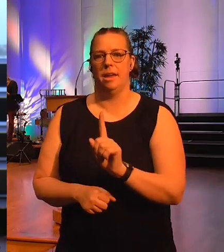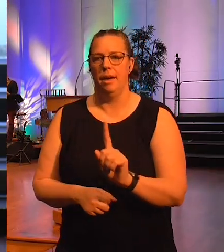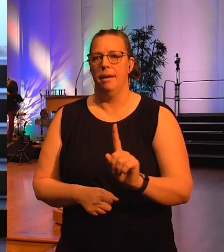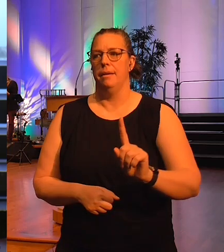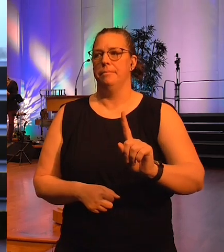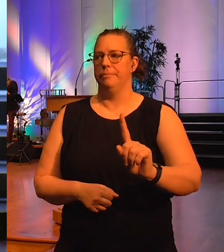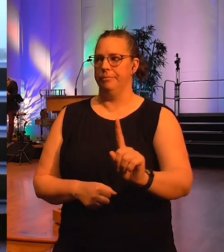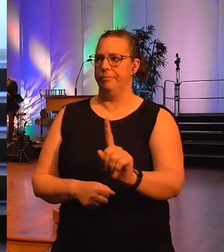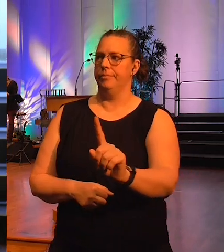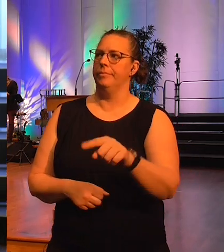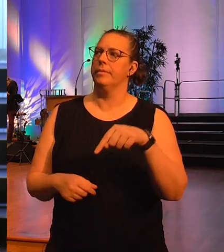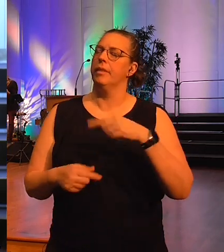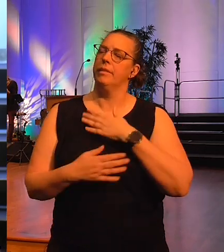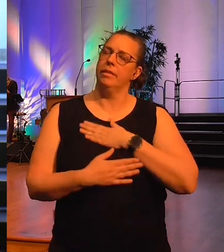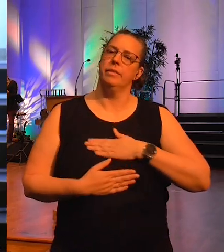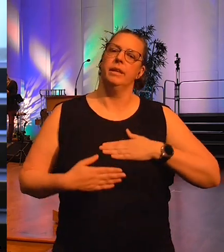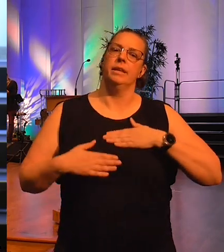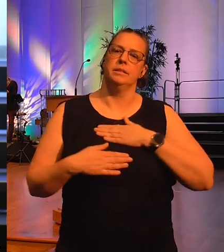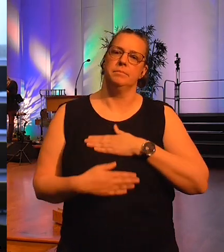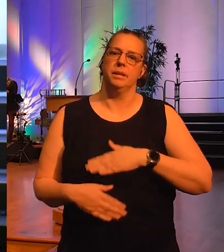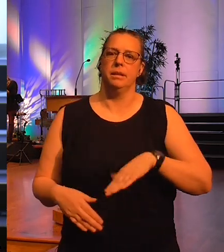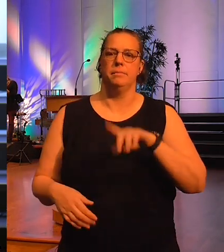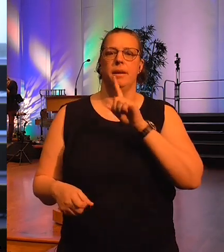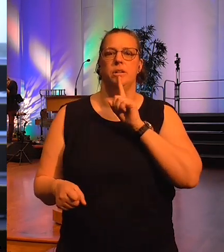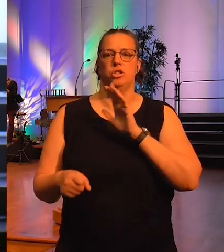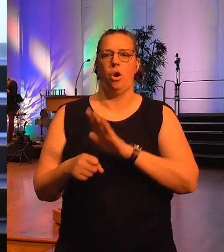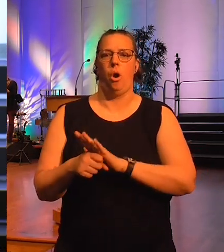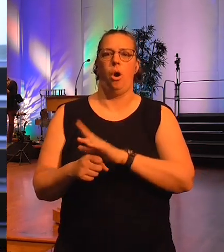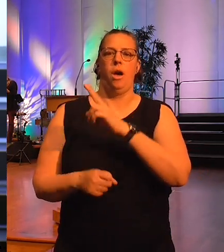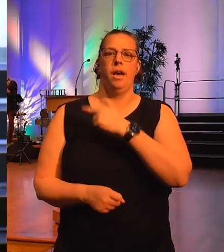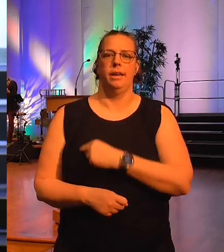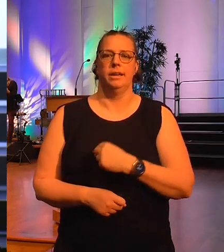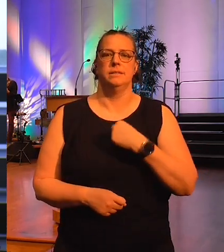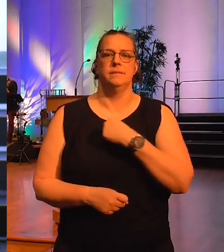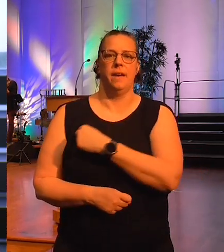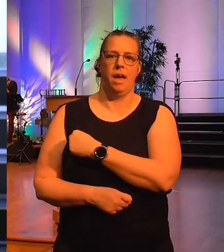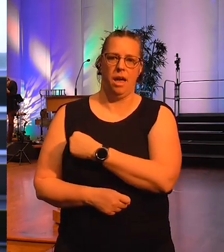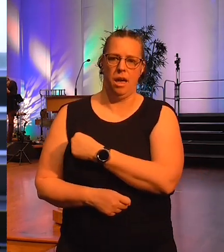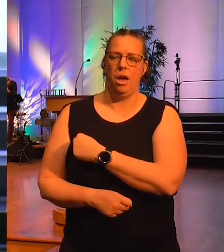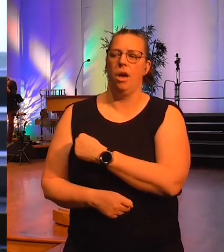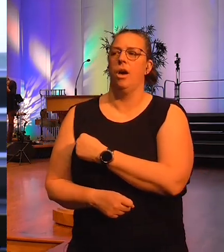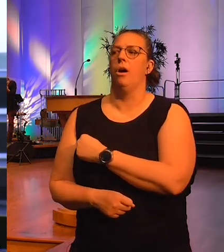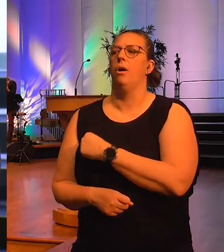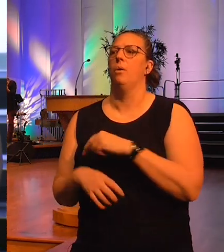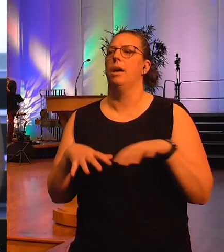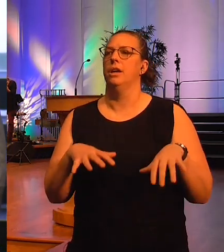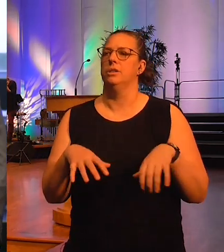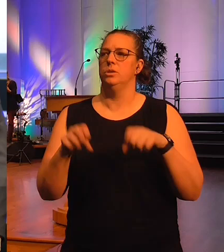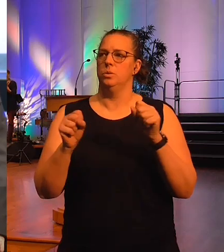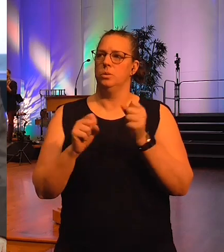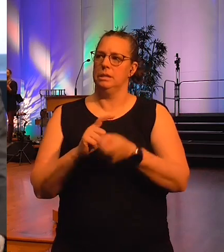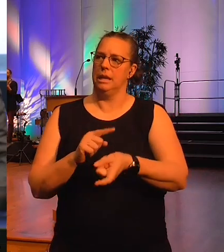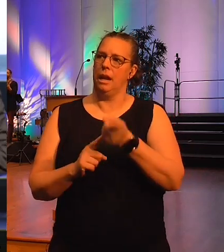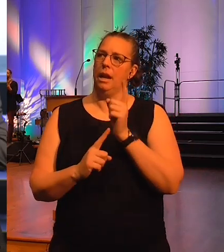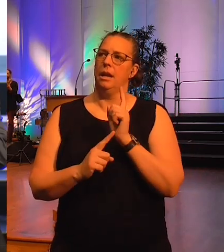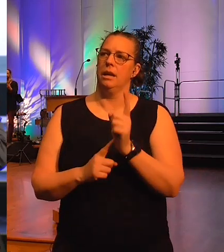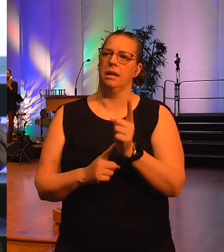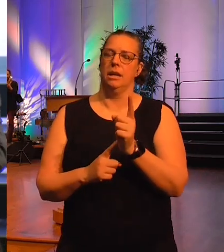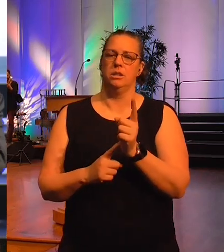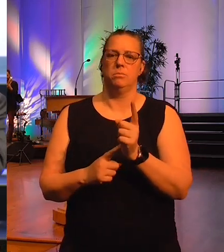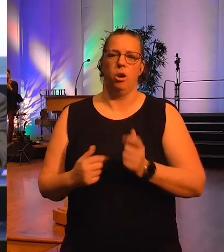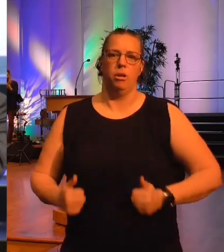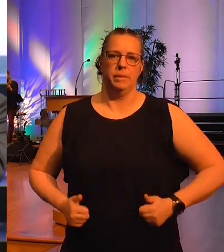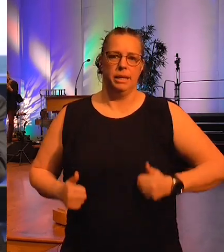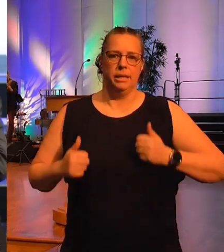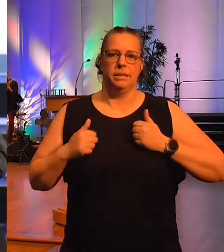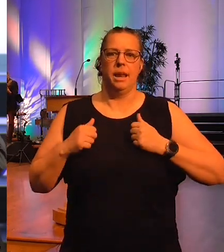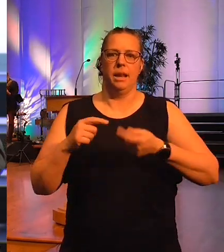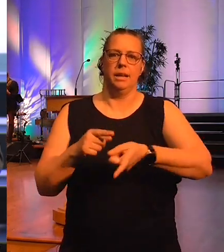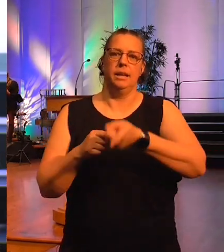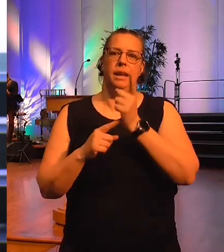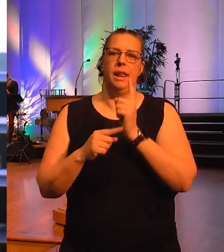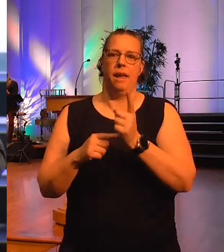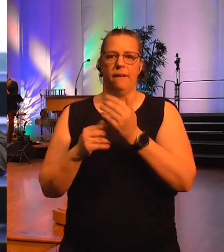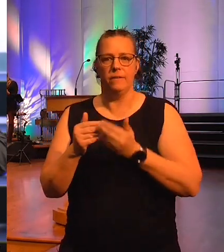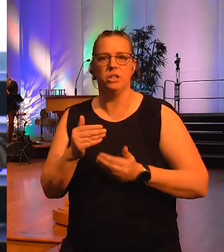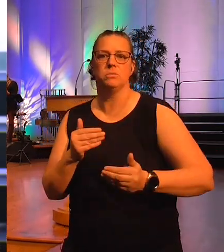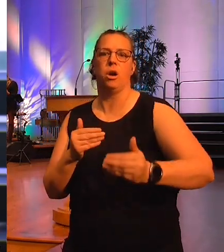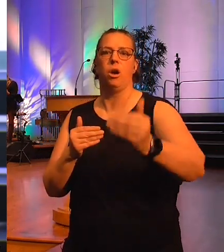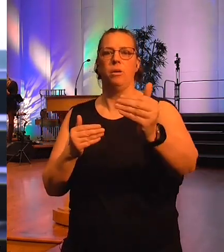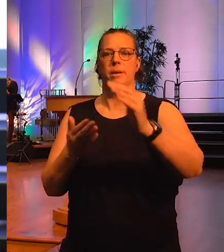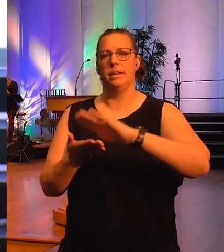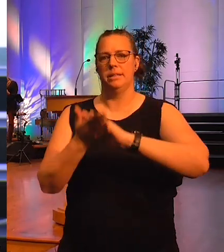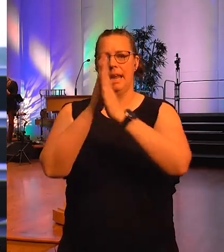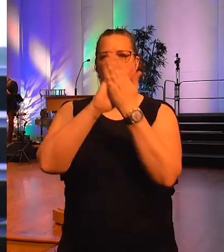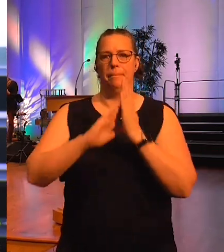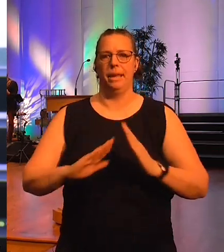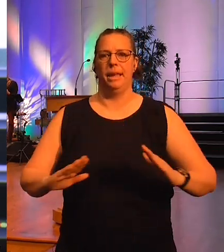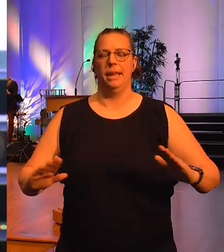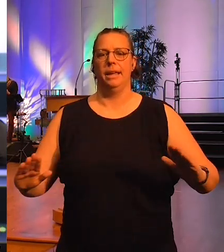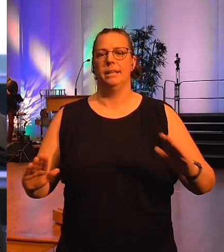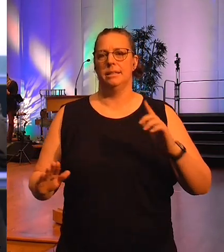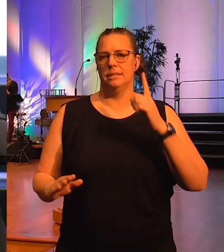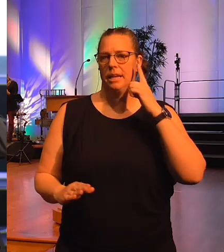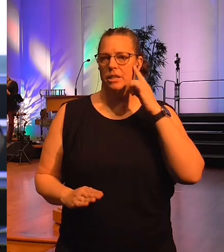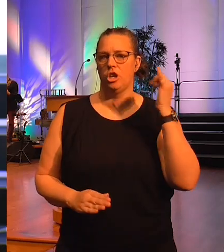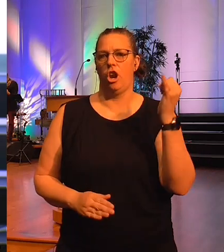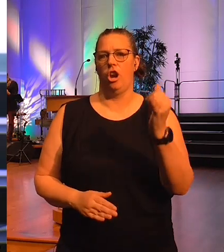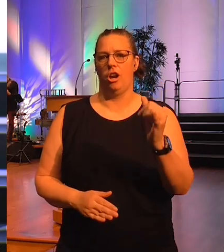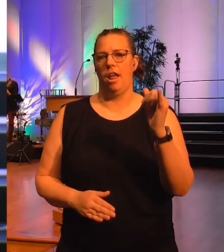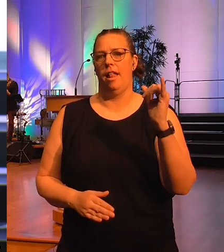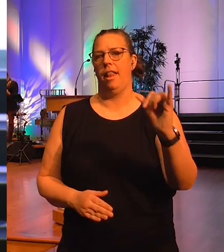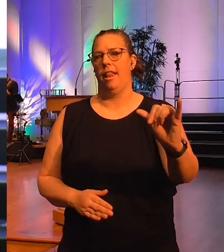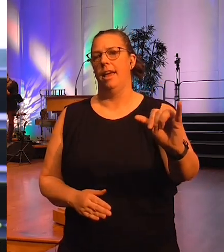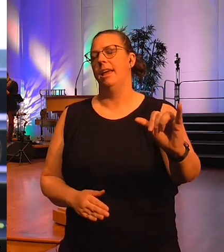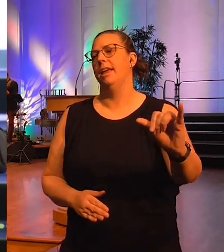step I take let this be my Jo to take moment and every each peace eternal